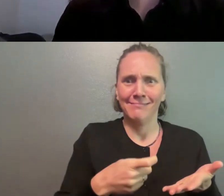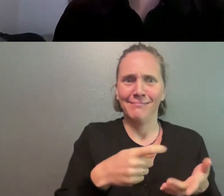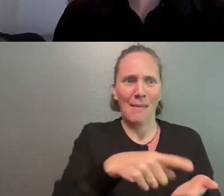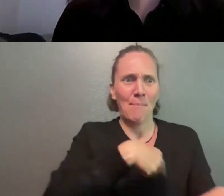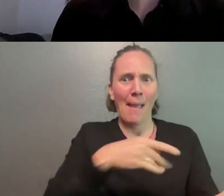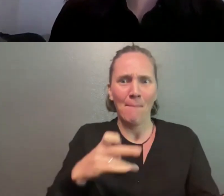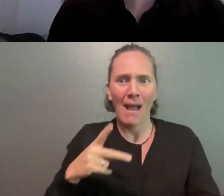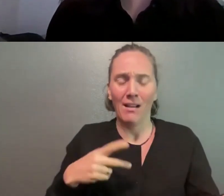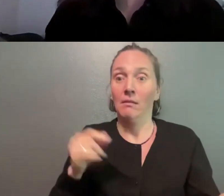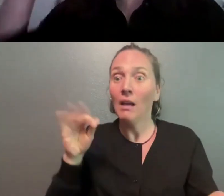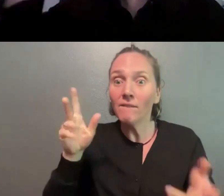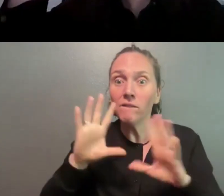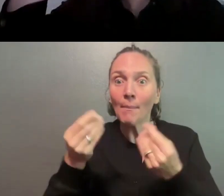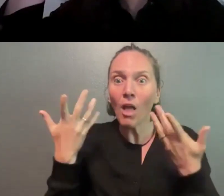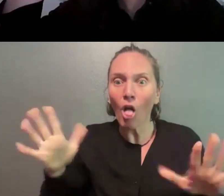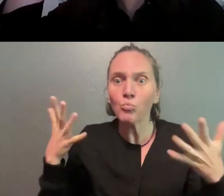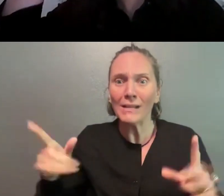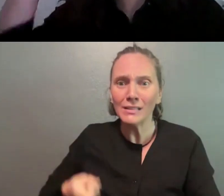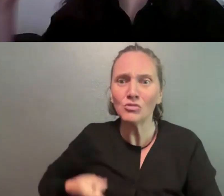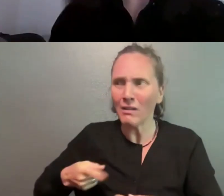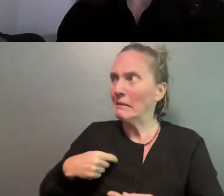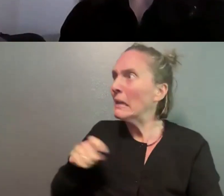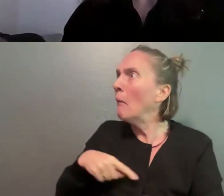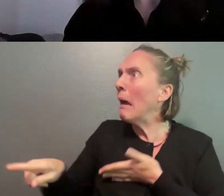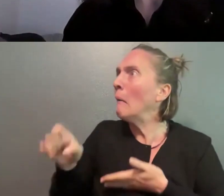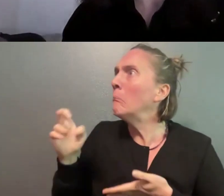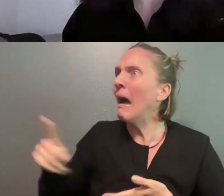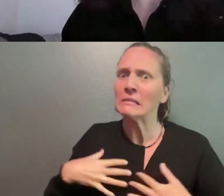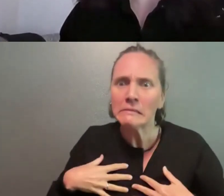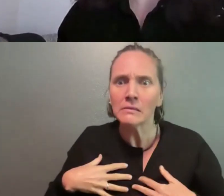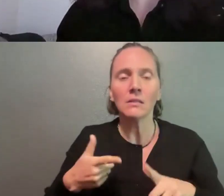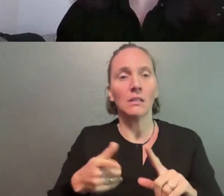This would be overwhelming and create more struggles. It seems like if we were to notify them of the need for a remedy